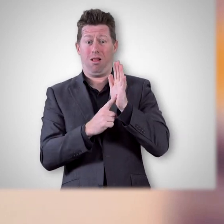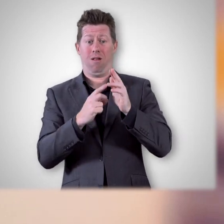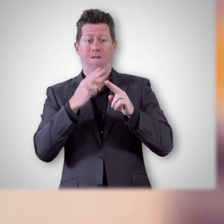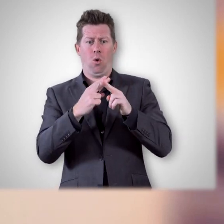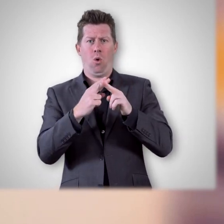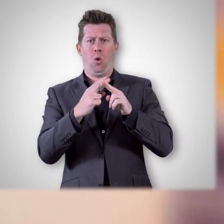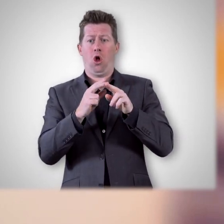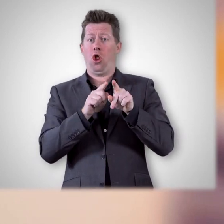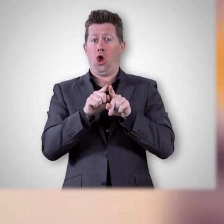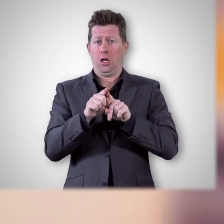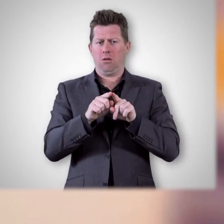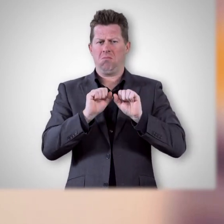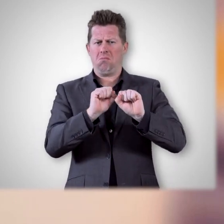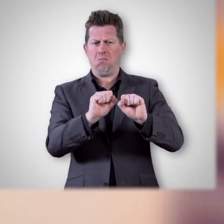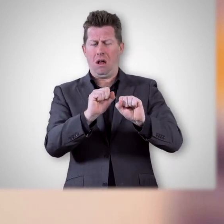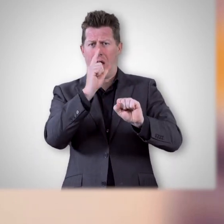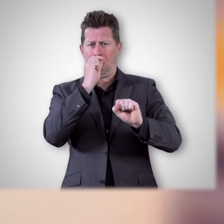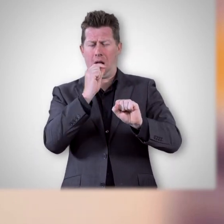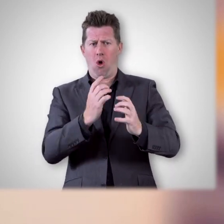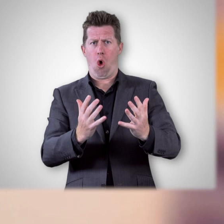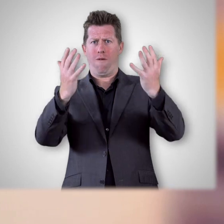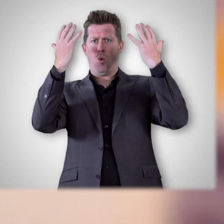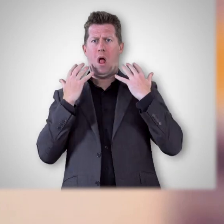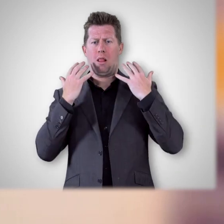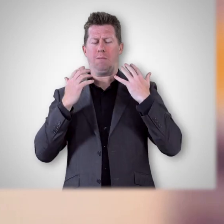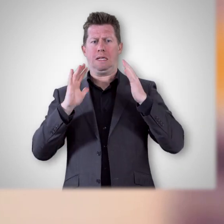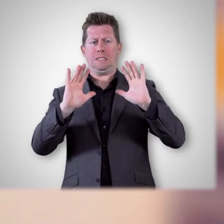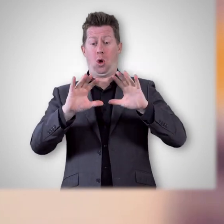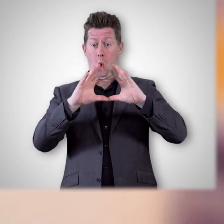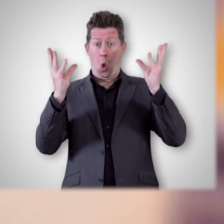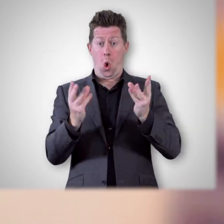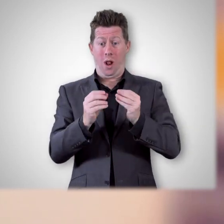Learning can be quite overwhelming and that it's important not to try to do everything all at once.